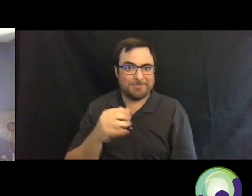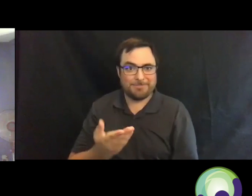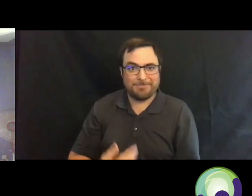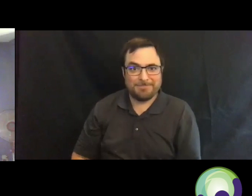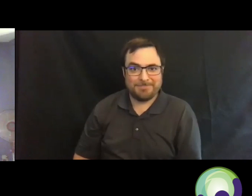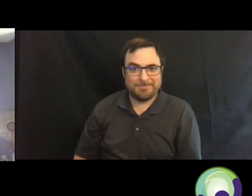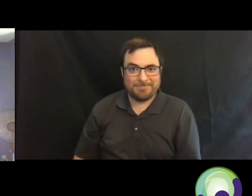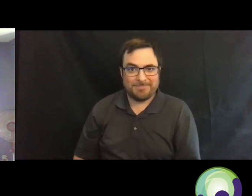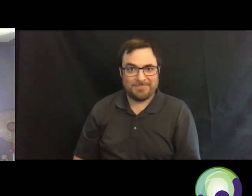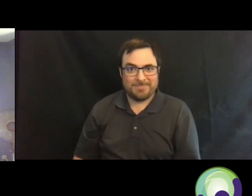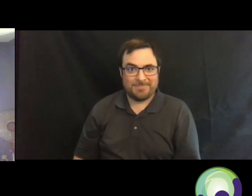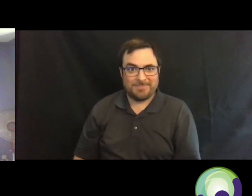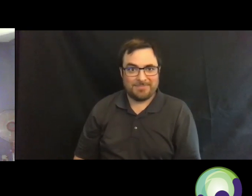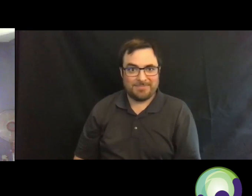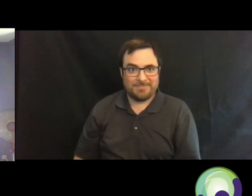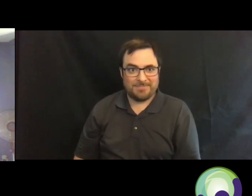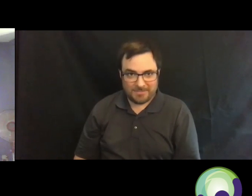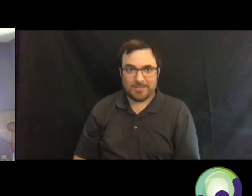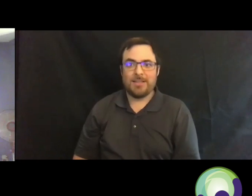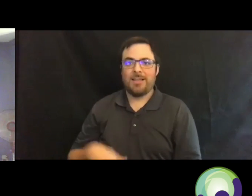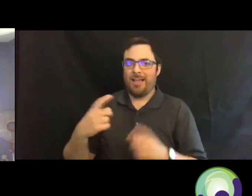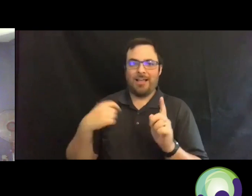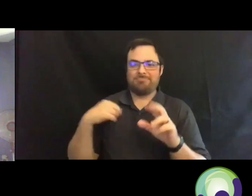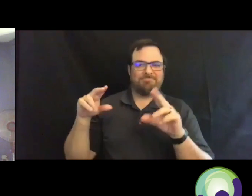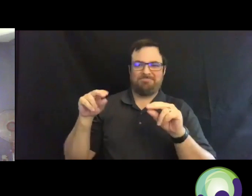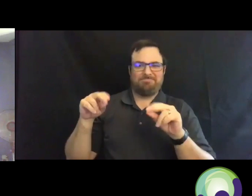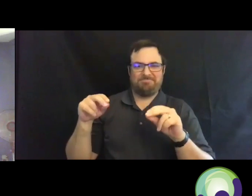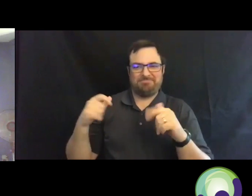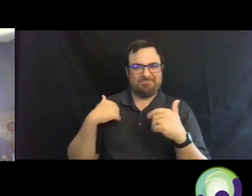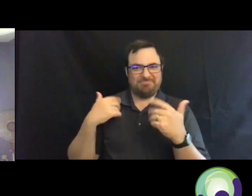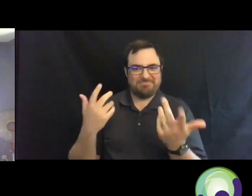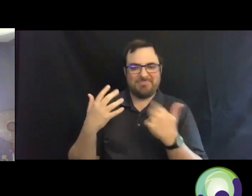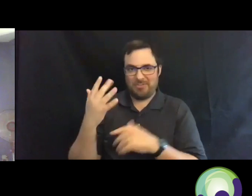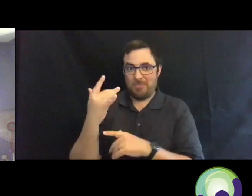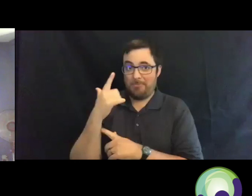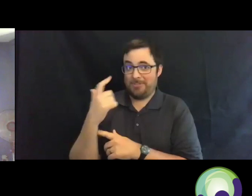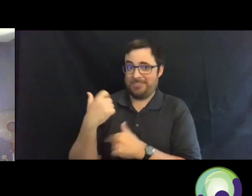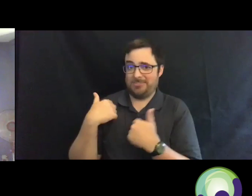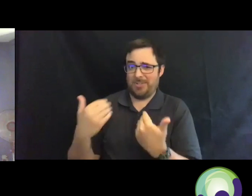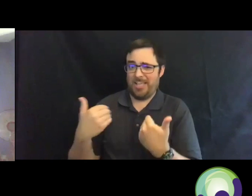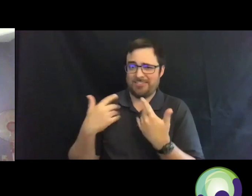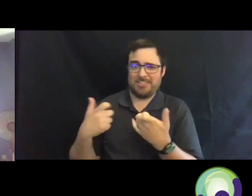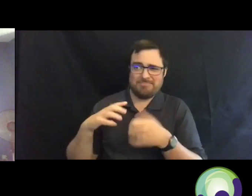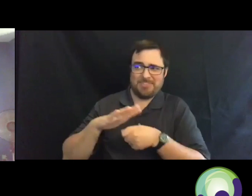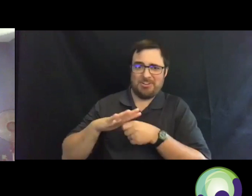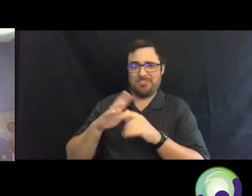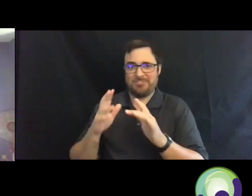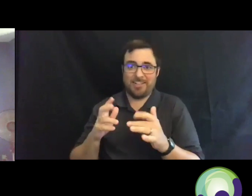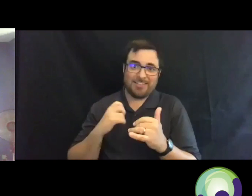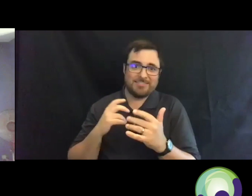Patti: Well I think..no, no I don't think so because he said we do have some again territorial.. in some visuals, do not add vision